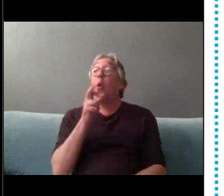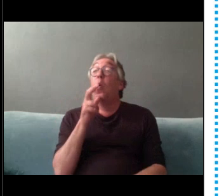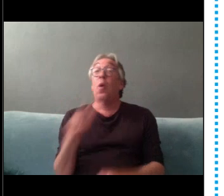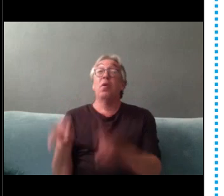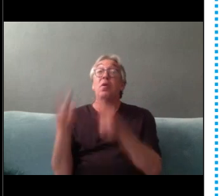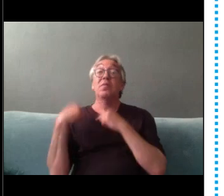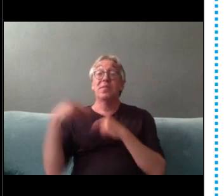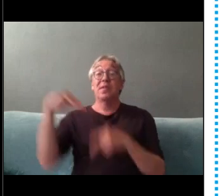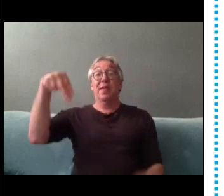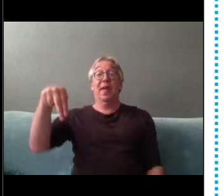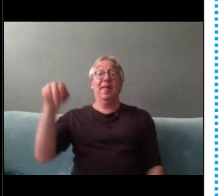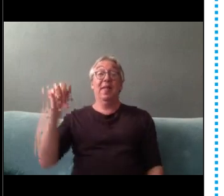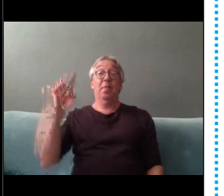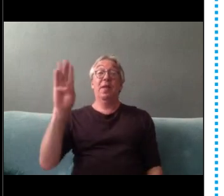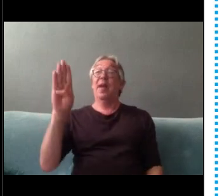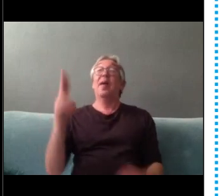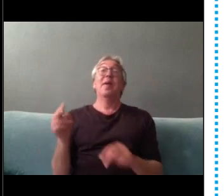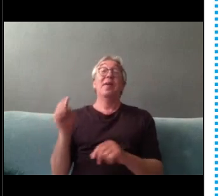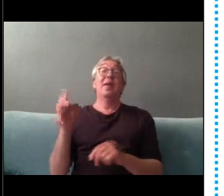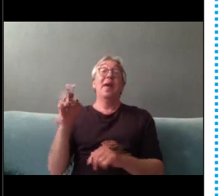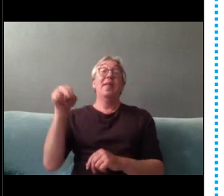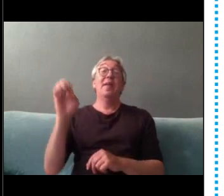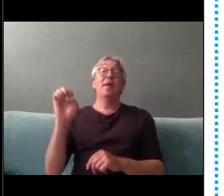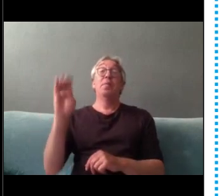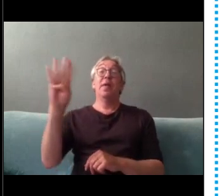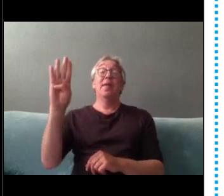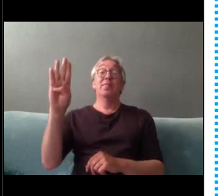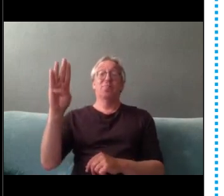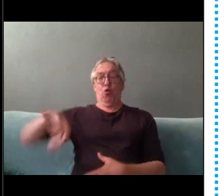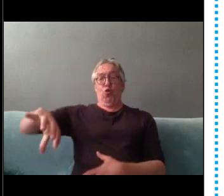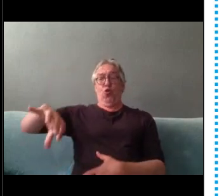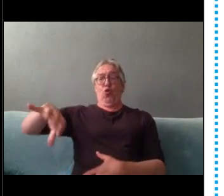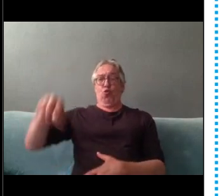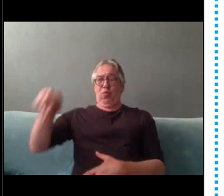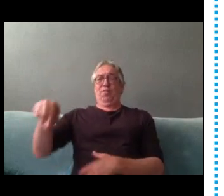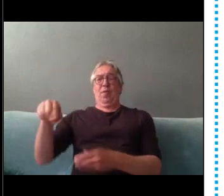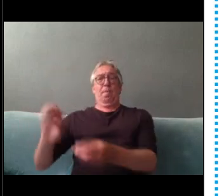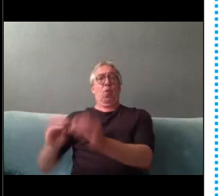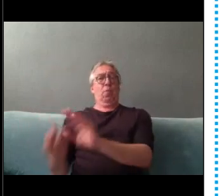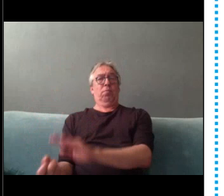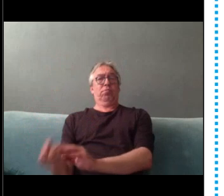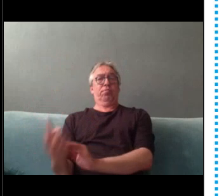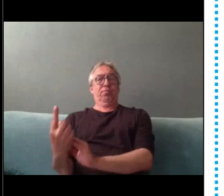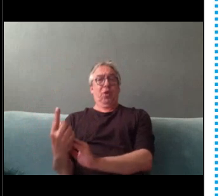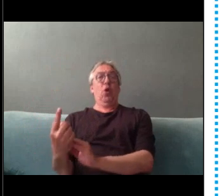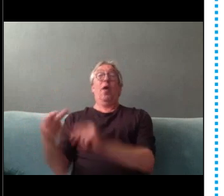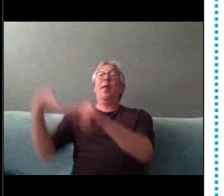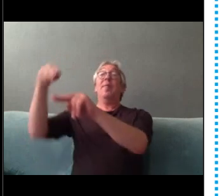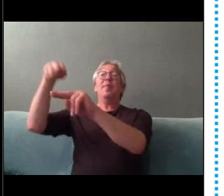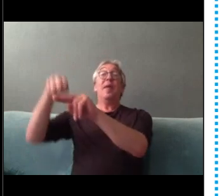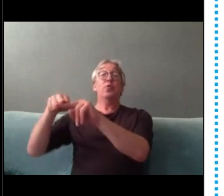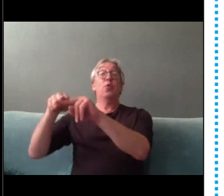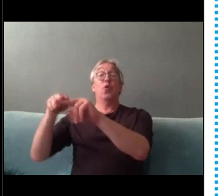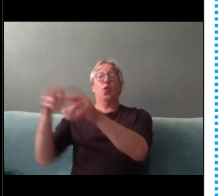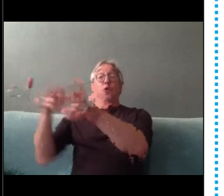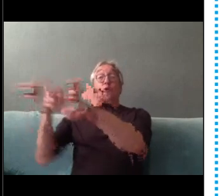which is located in the country where the incident took place. It doesn't matter if the airline is, I don't know, Belgium,